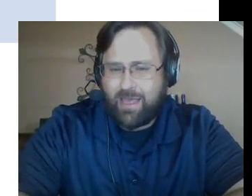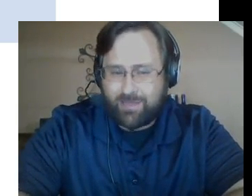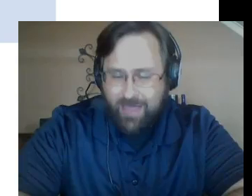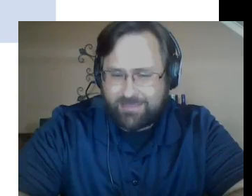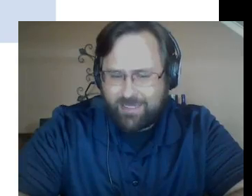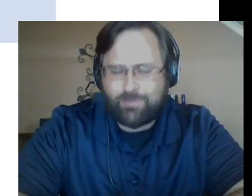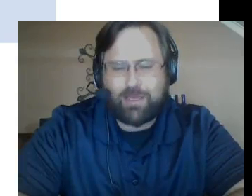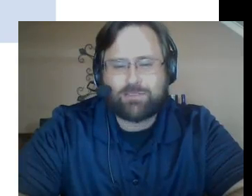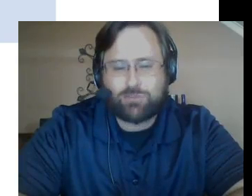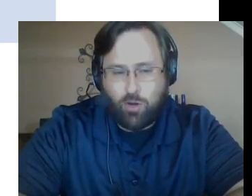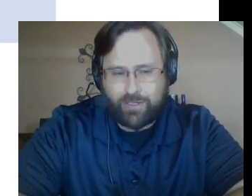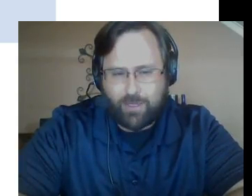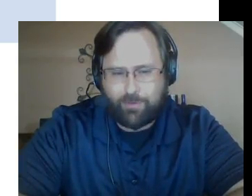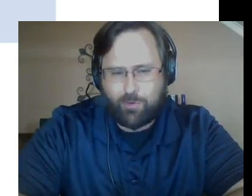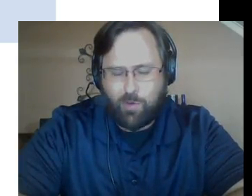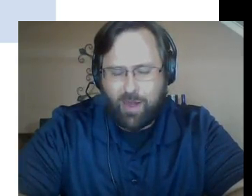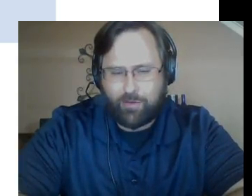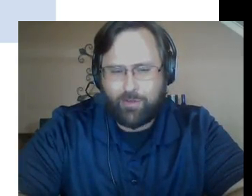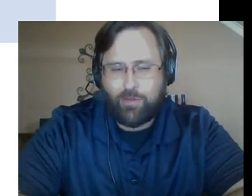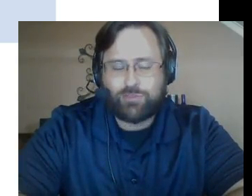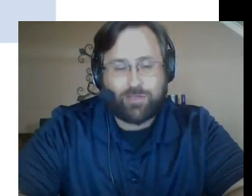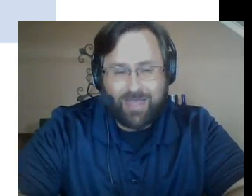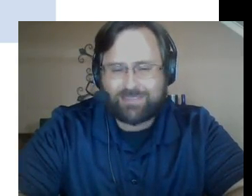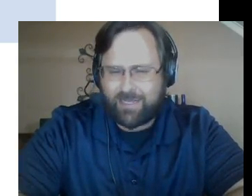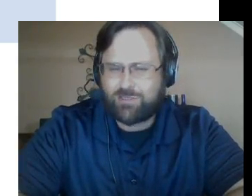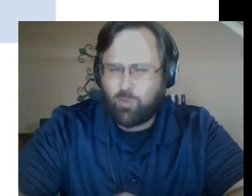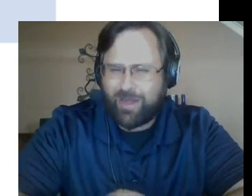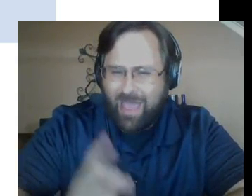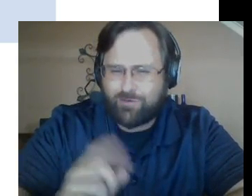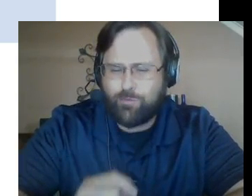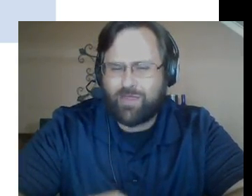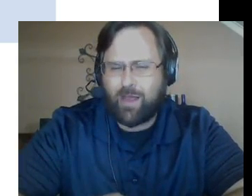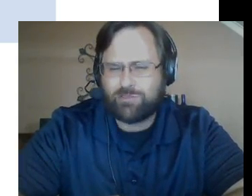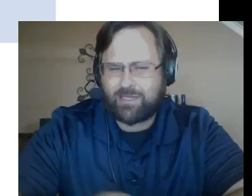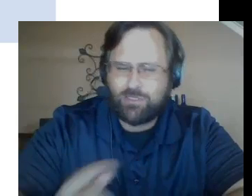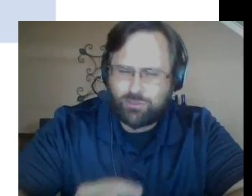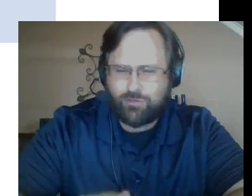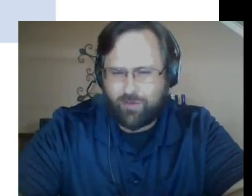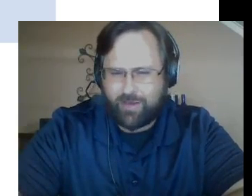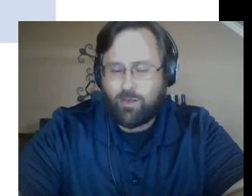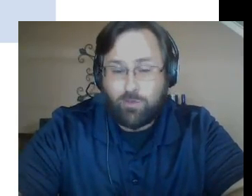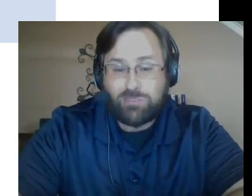in the last sentence because there's already a topic required so the last sentence we're going to have to move that object to the front which